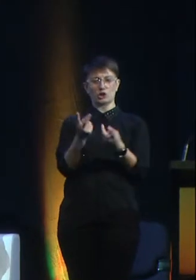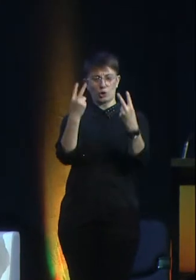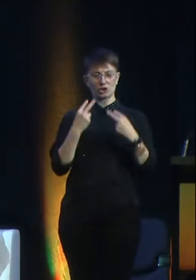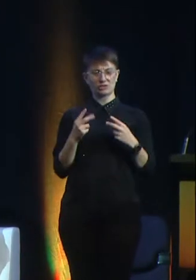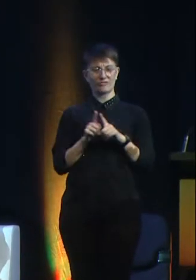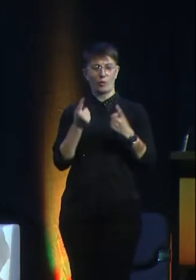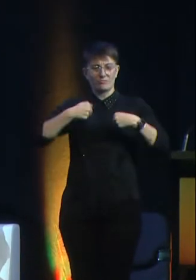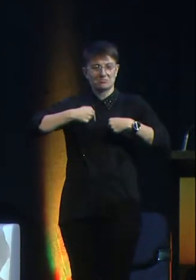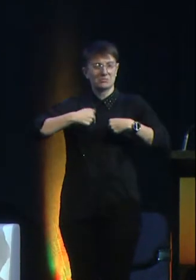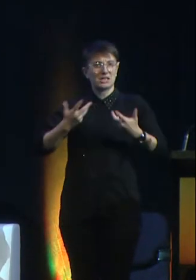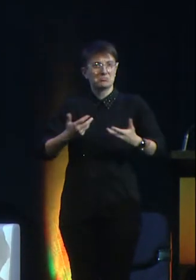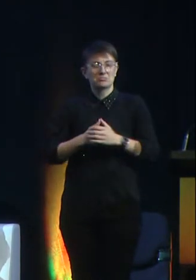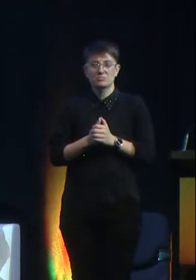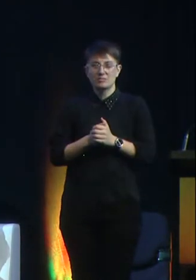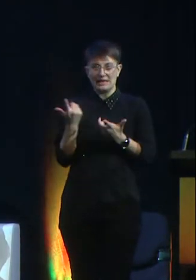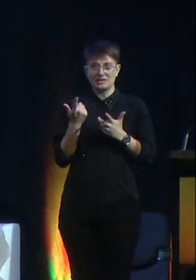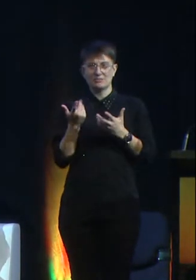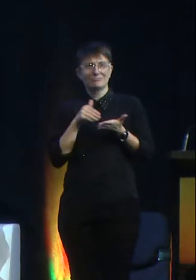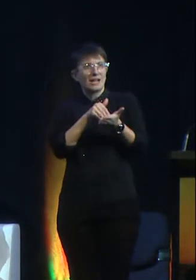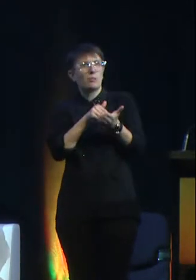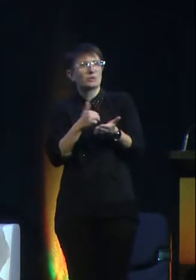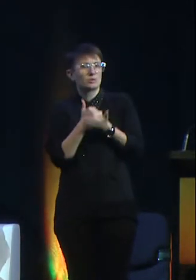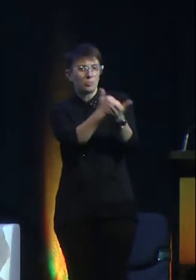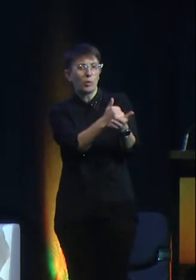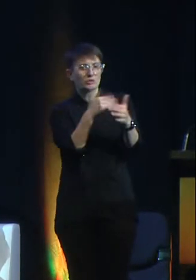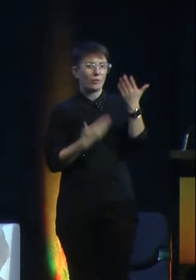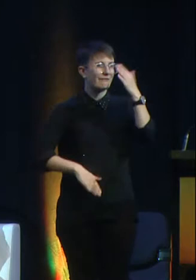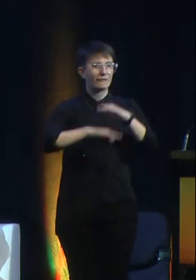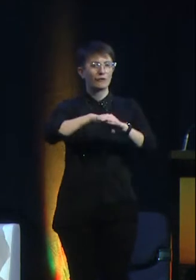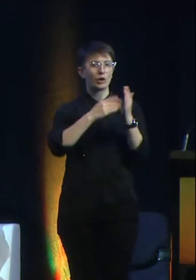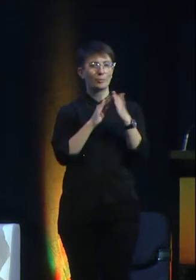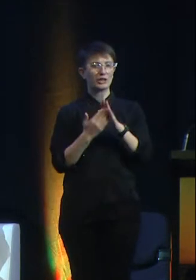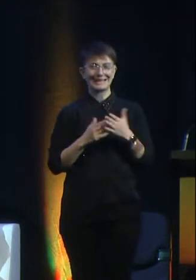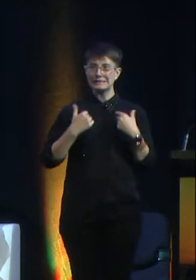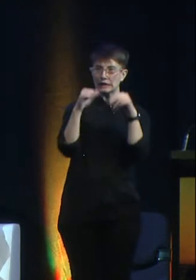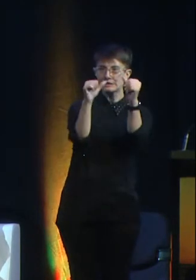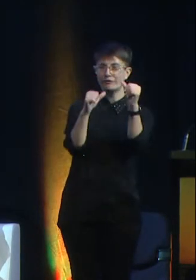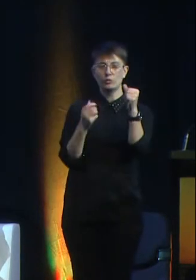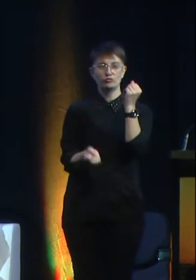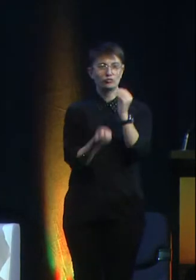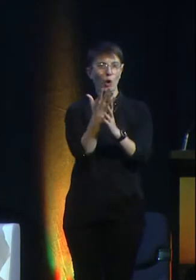that the entire community is successful and grows. Where no one is left behind even those